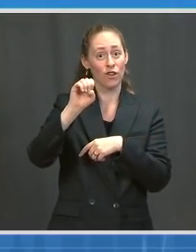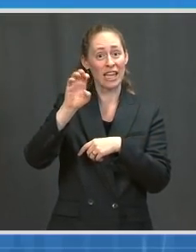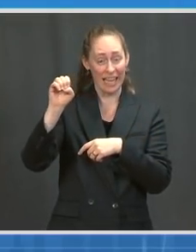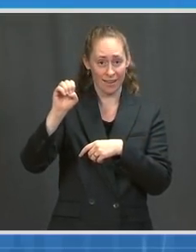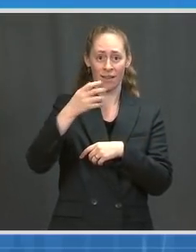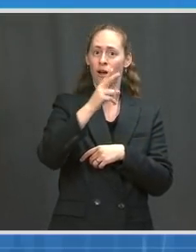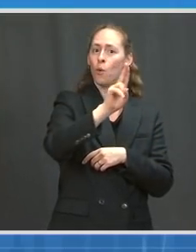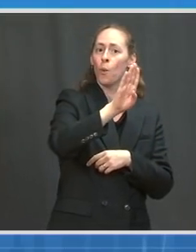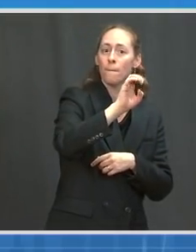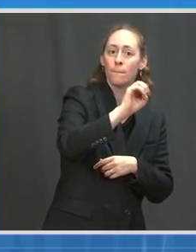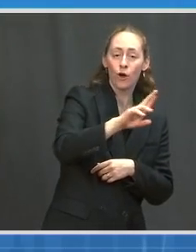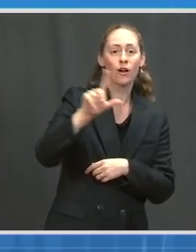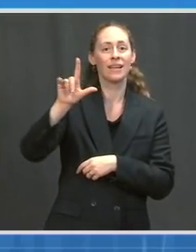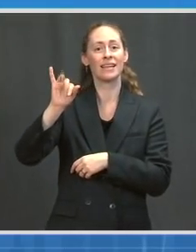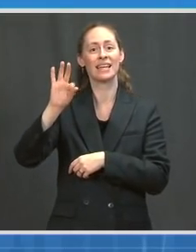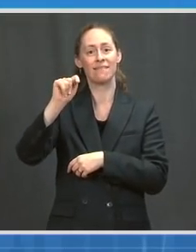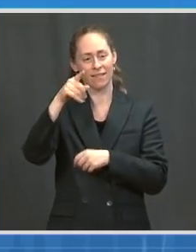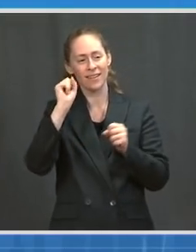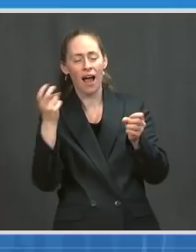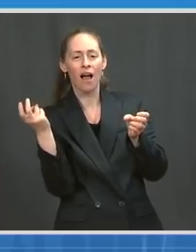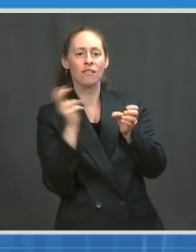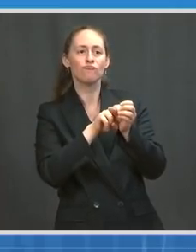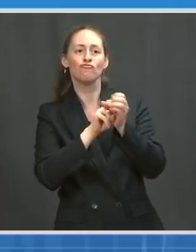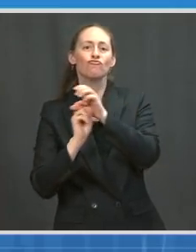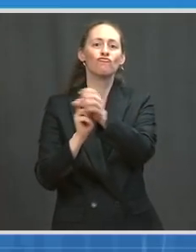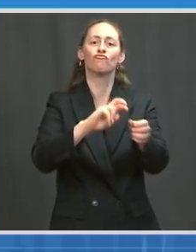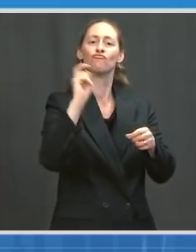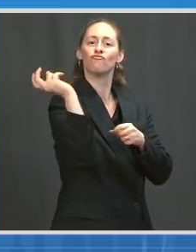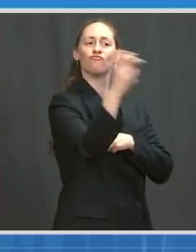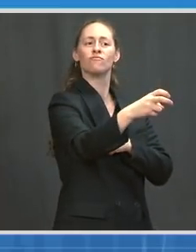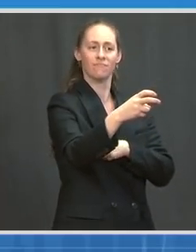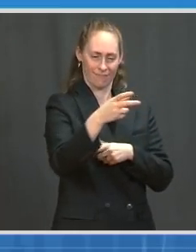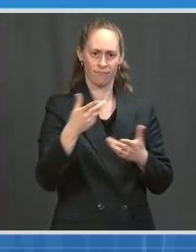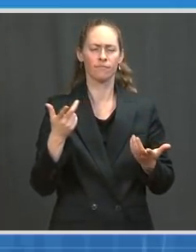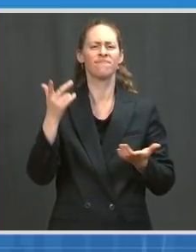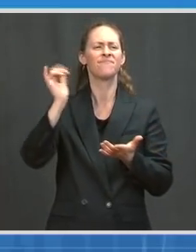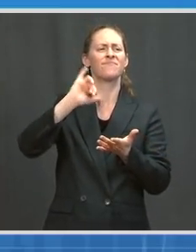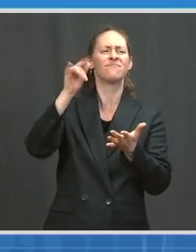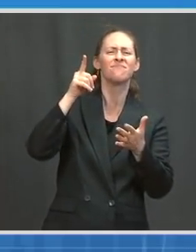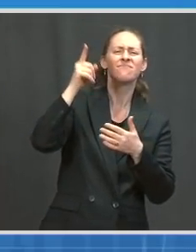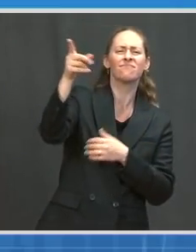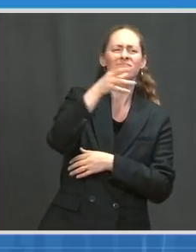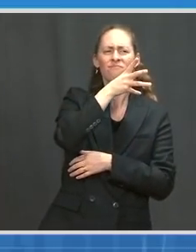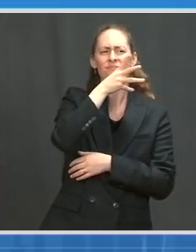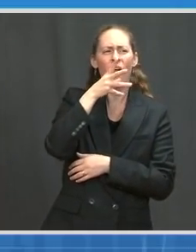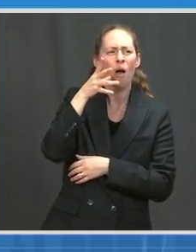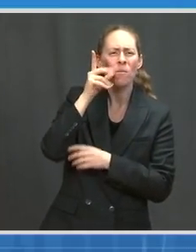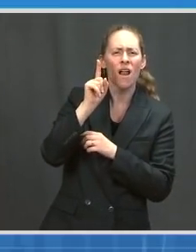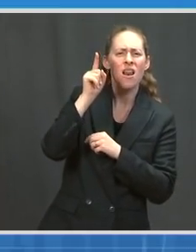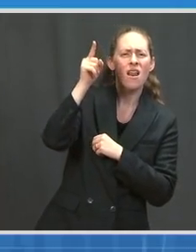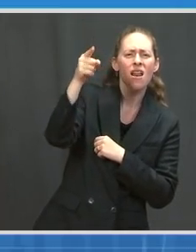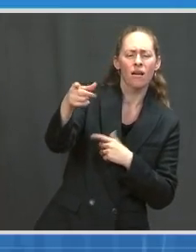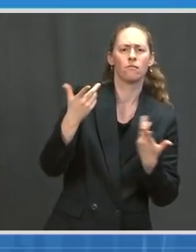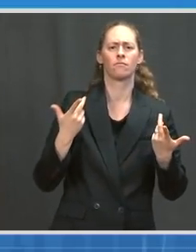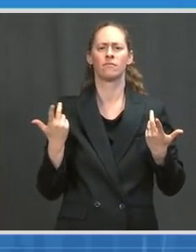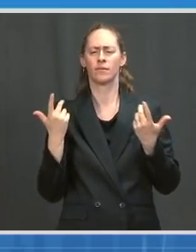We are sending doses directly to rural clinics, and expanding mobile vaccination sites and pop-up clinics. And we will announce a call-in number